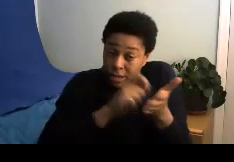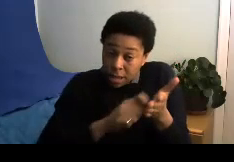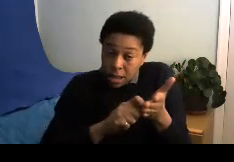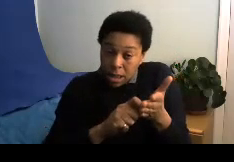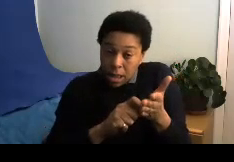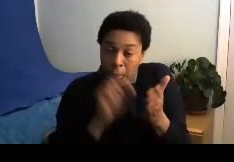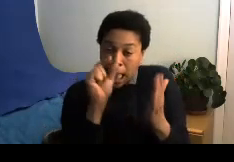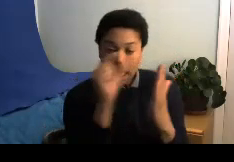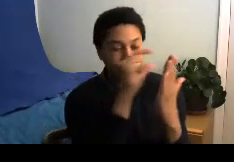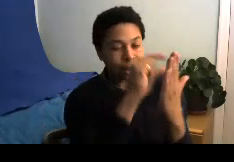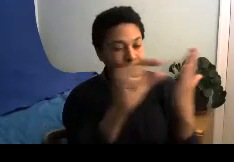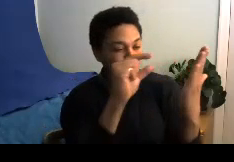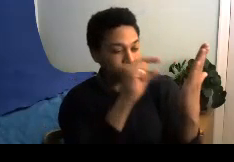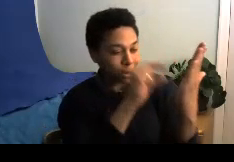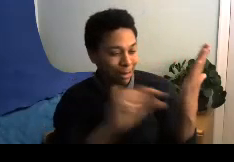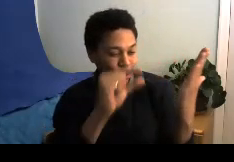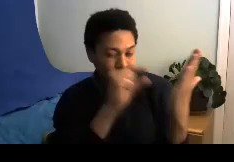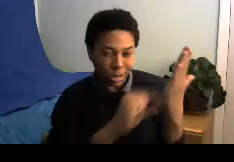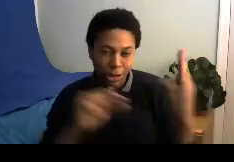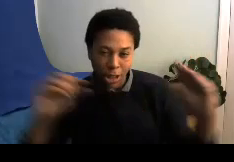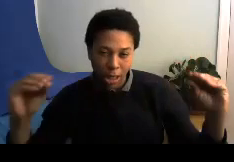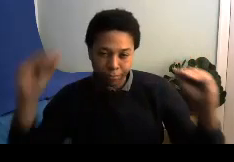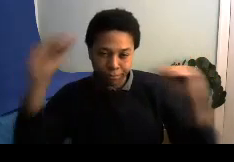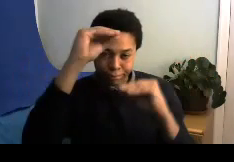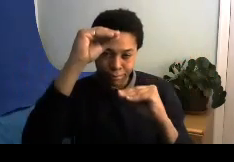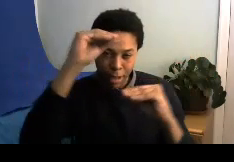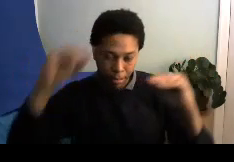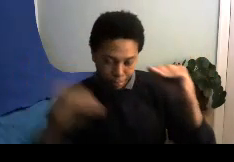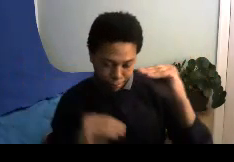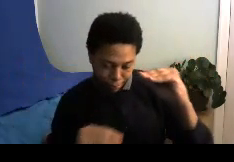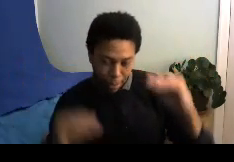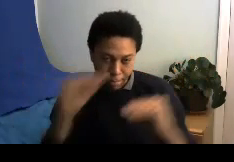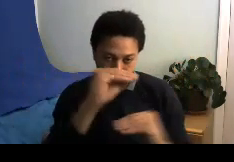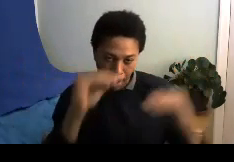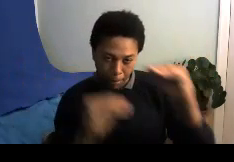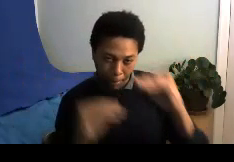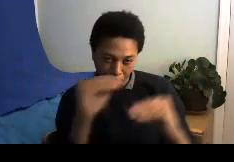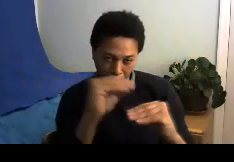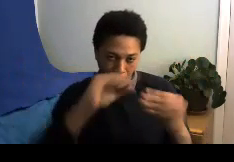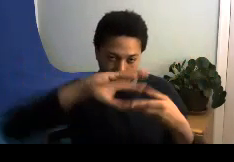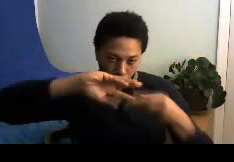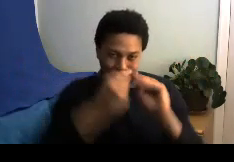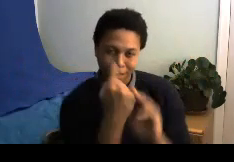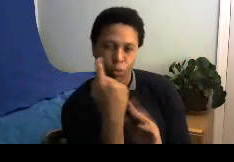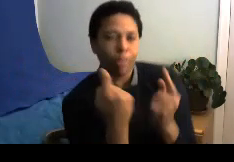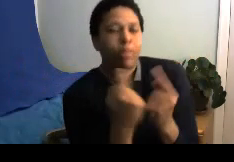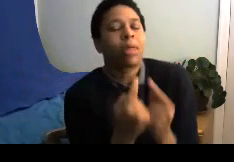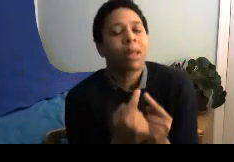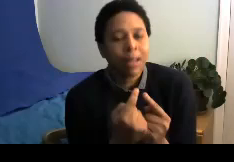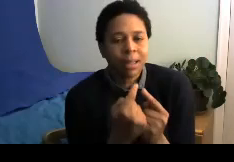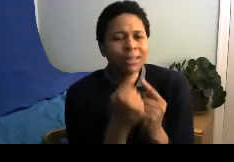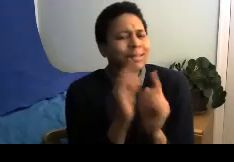and essay and poetry and stuff. And that's what sort of constitutes my sort of the, uh, Rainbow Milk, if you like, that